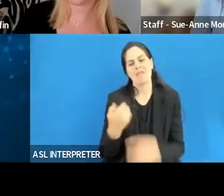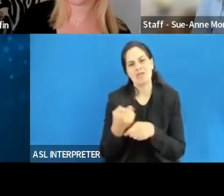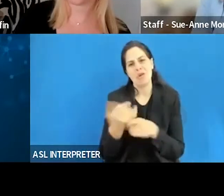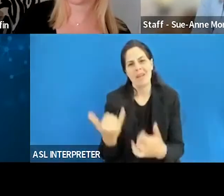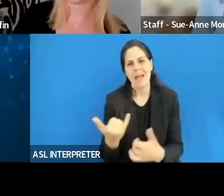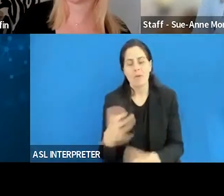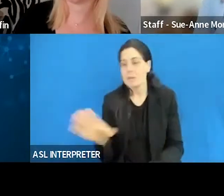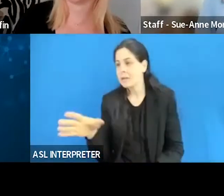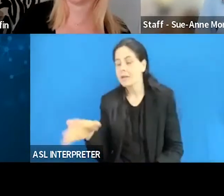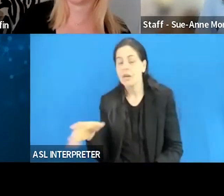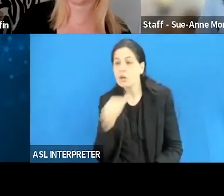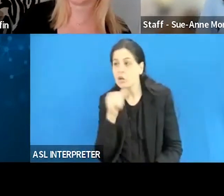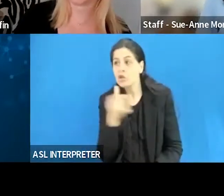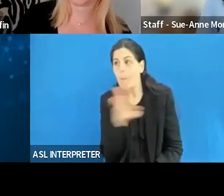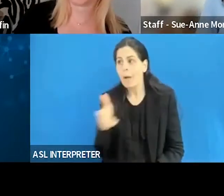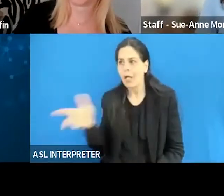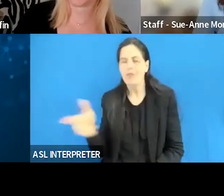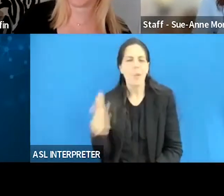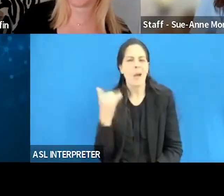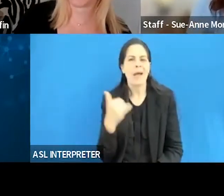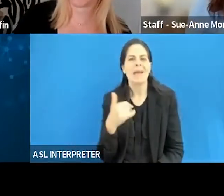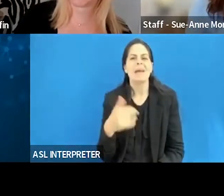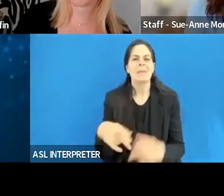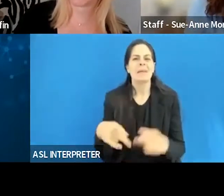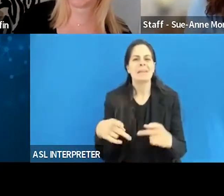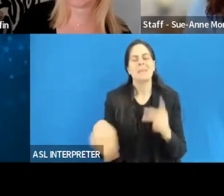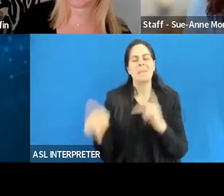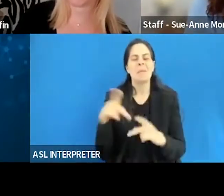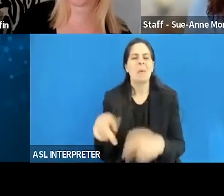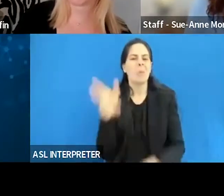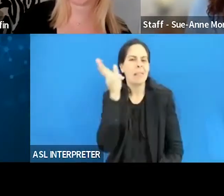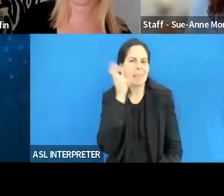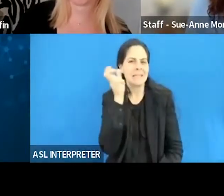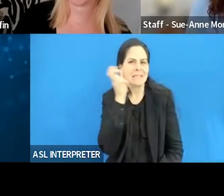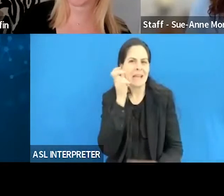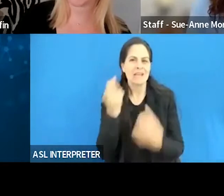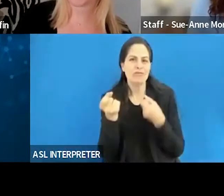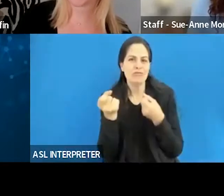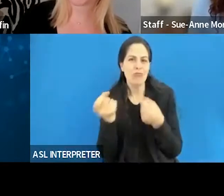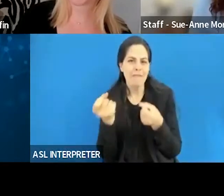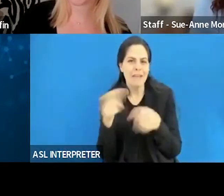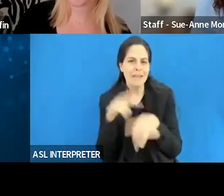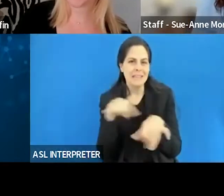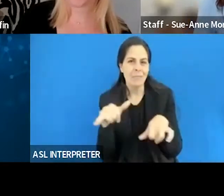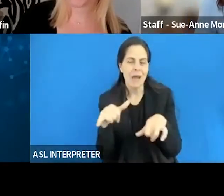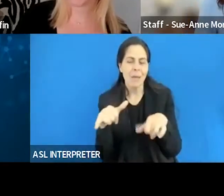'cause they were driving, listening to our show, thinking a cop was stopping them. So we, and I just wanna tell people,